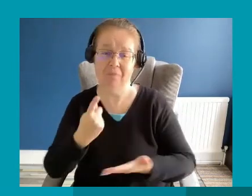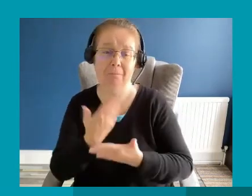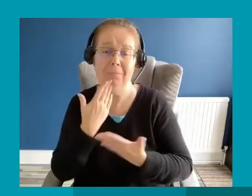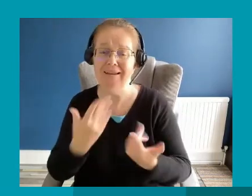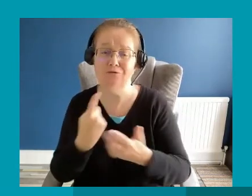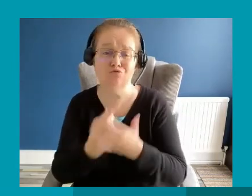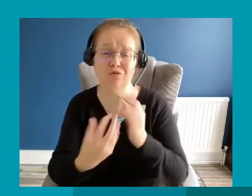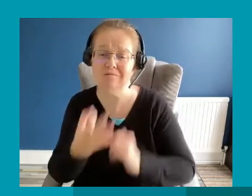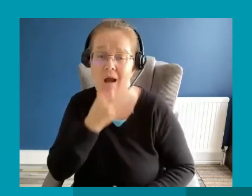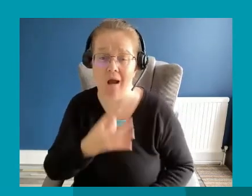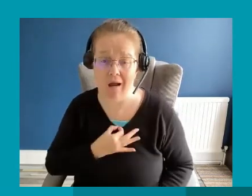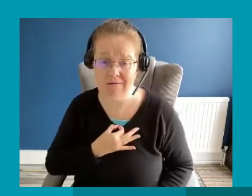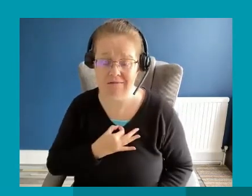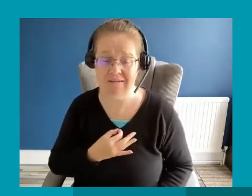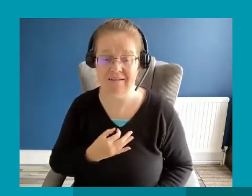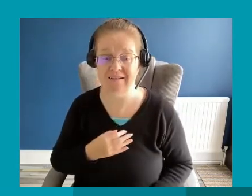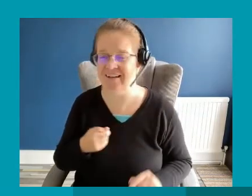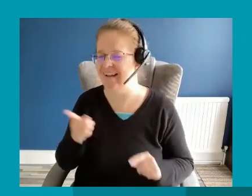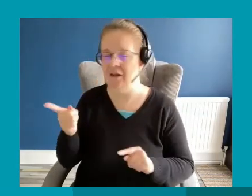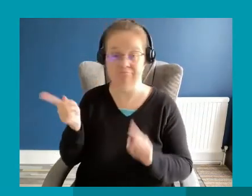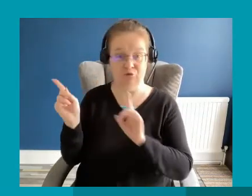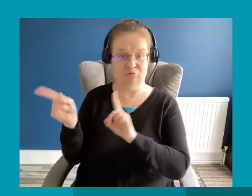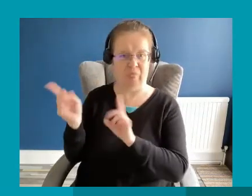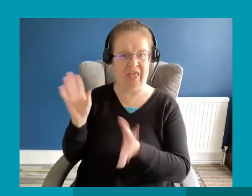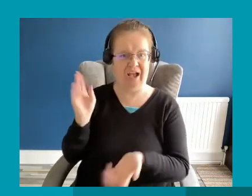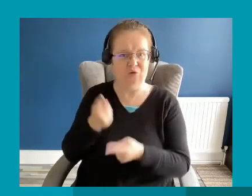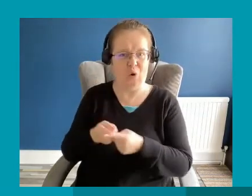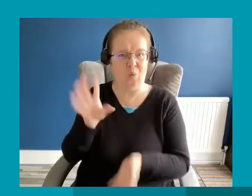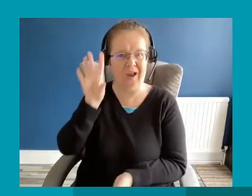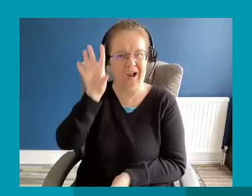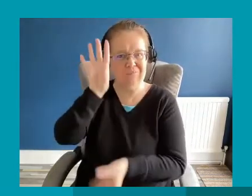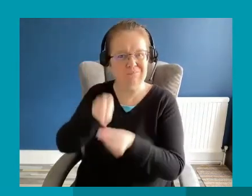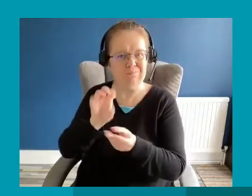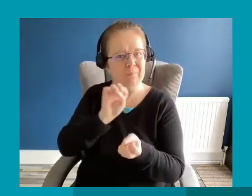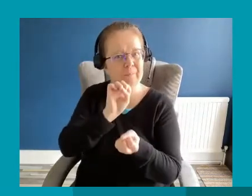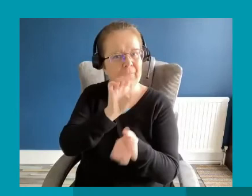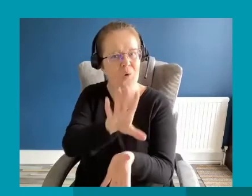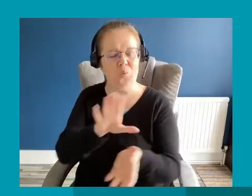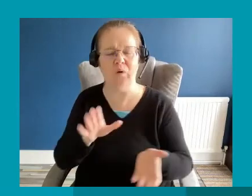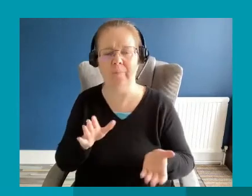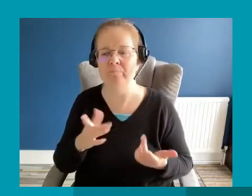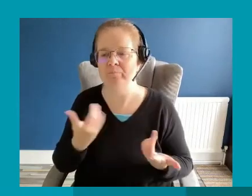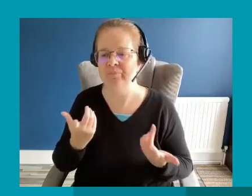OK, so this is just a really quick and very concise way of being able